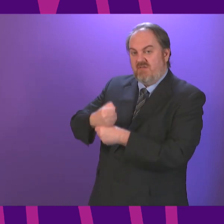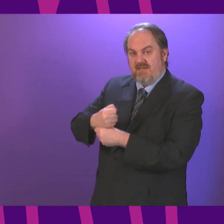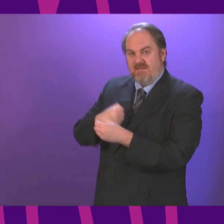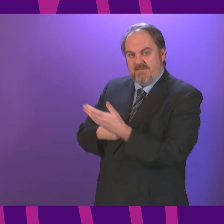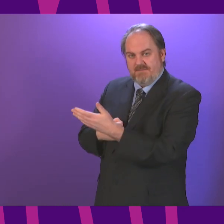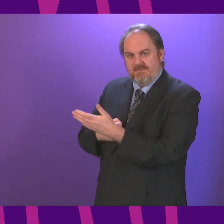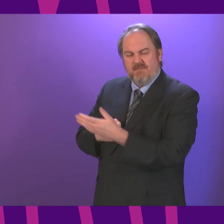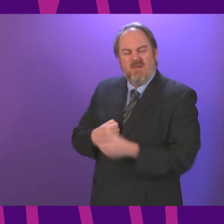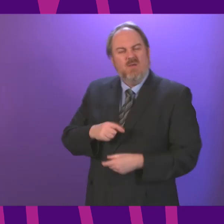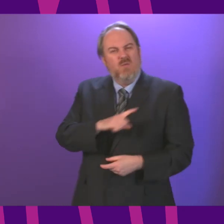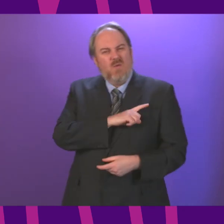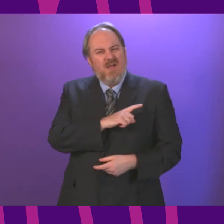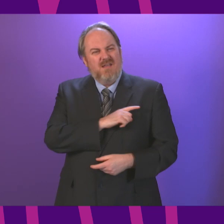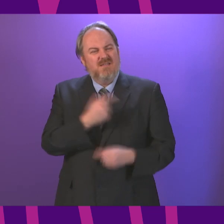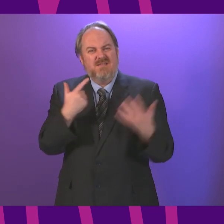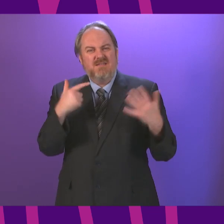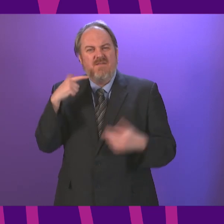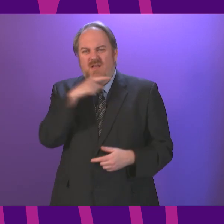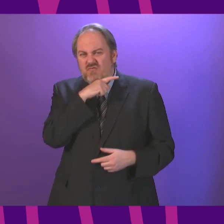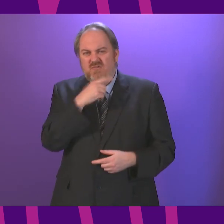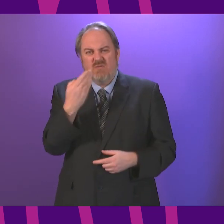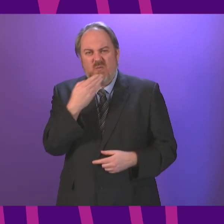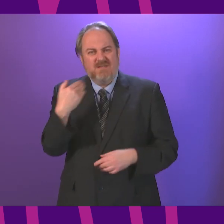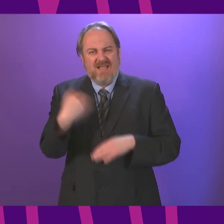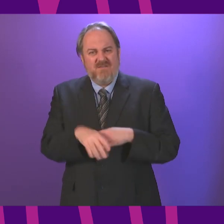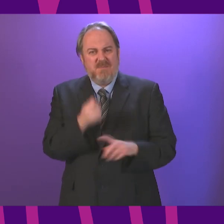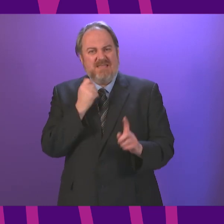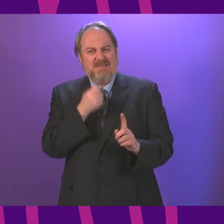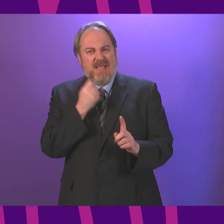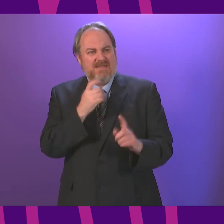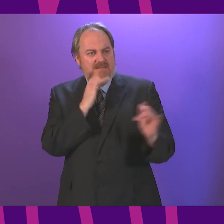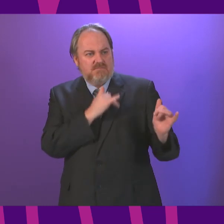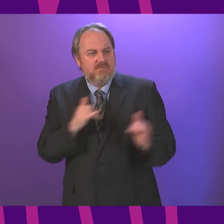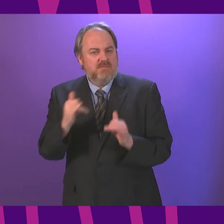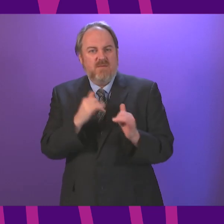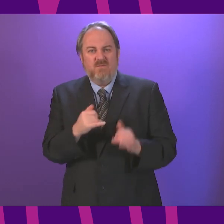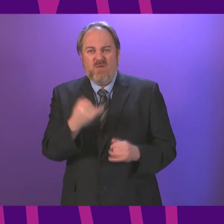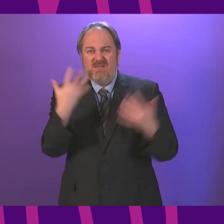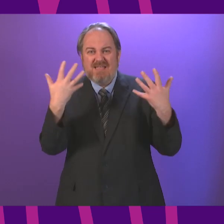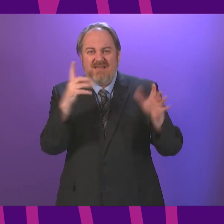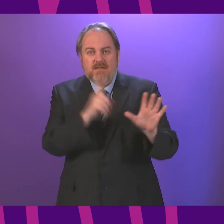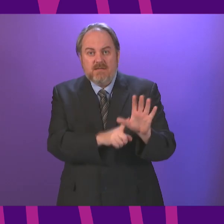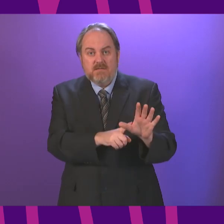reason more than 700 schools have not been inspected in over a decade. (S5F-04927) The First Minister (Nicola Sturgeon): Scotland has a three-level approach to